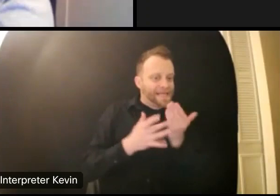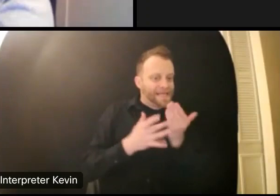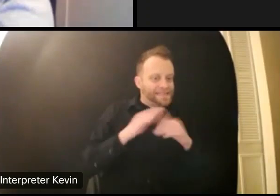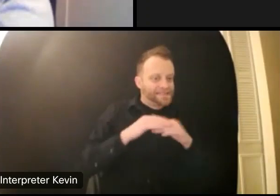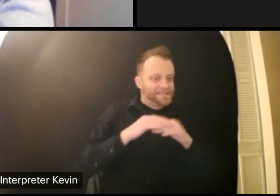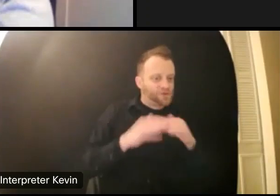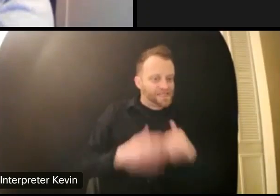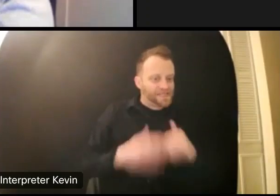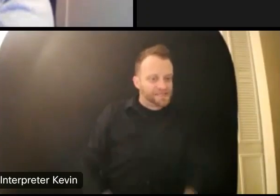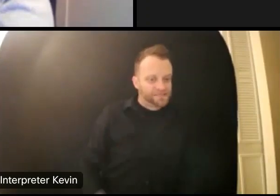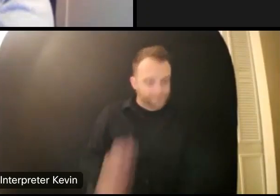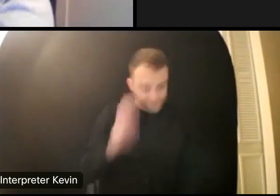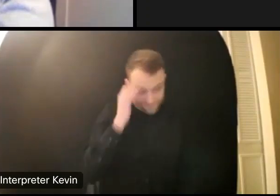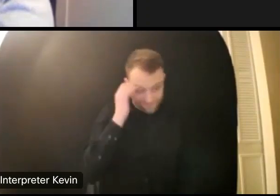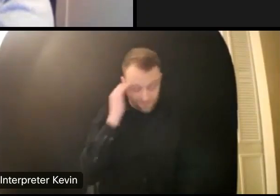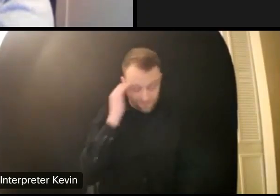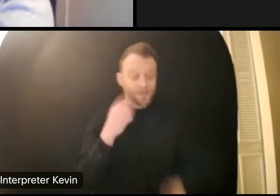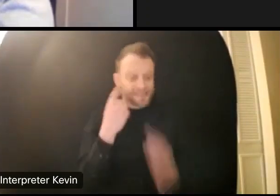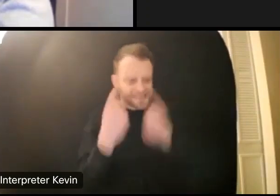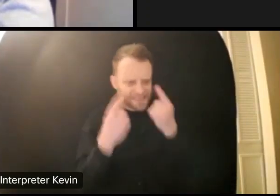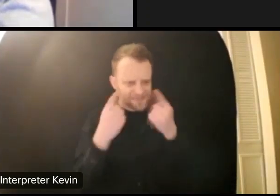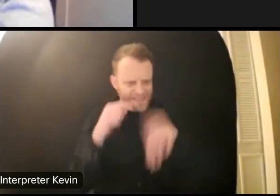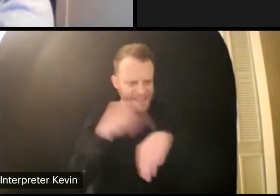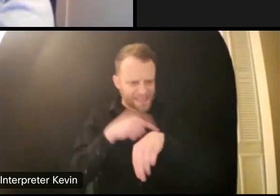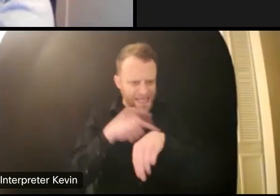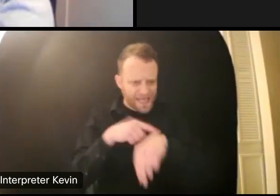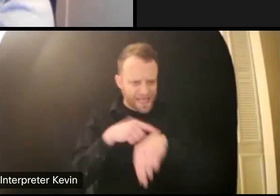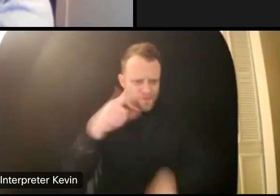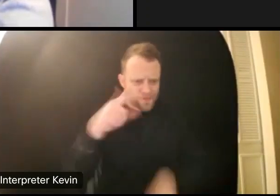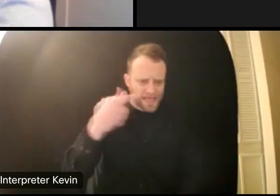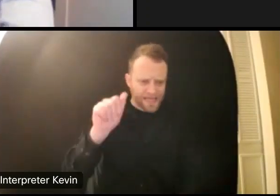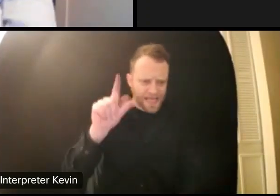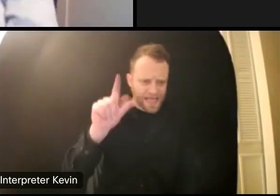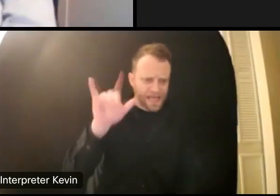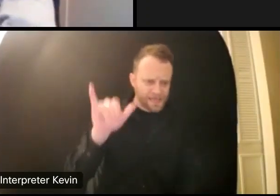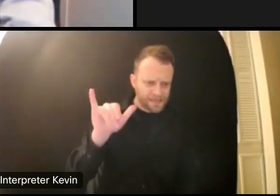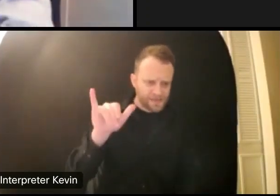could we maybe have two more questions and then wrap it up? I've noticed that some people have had